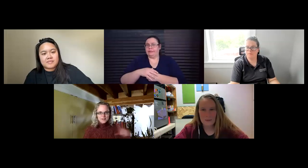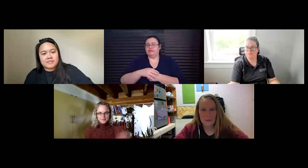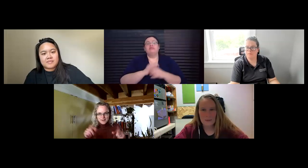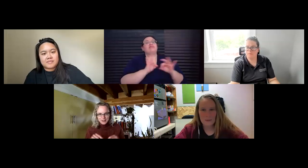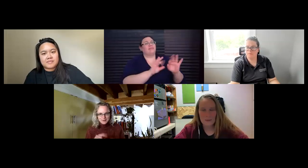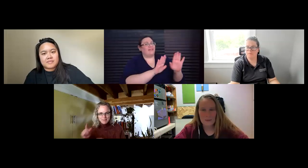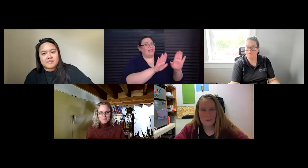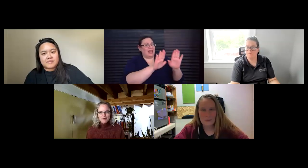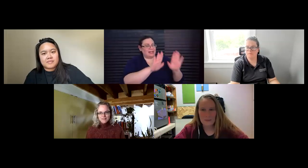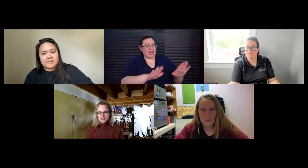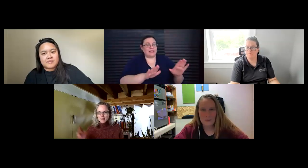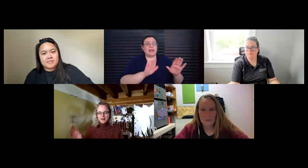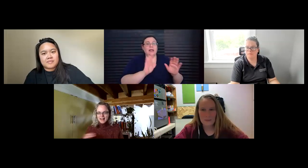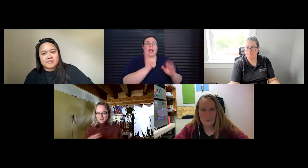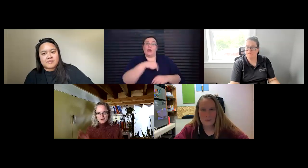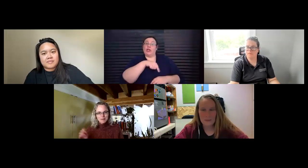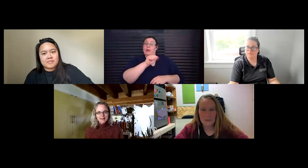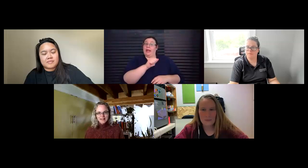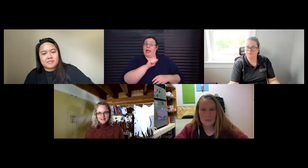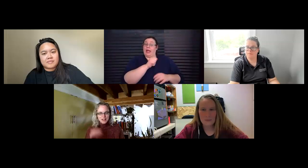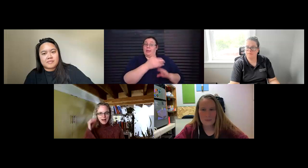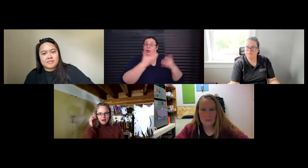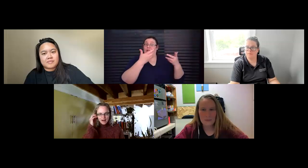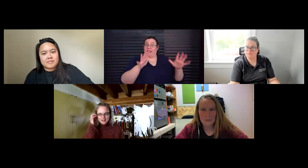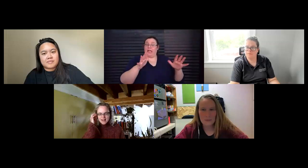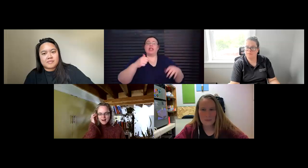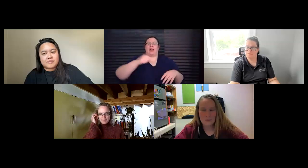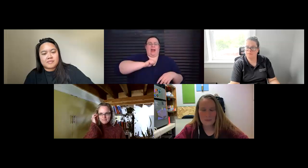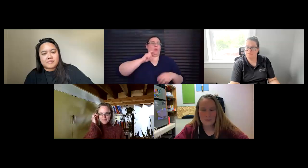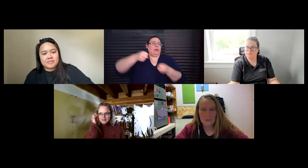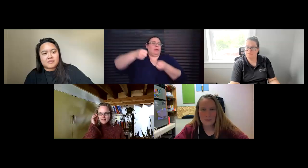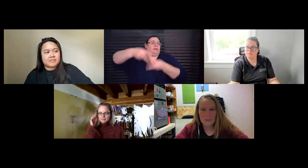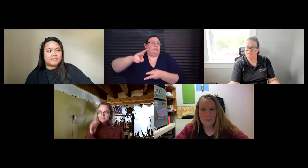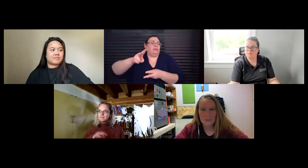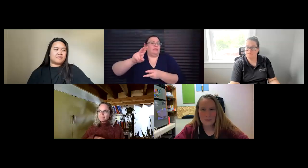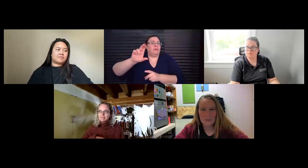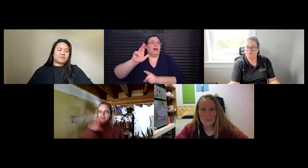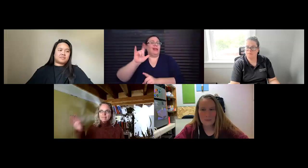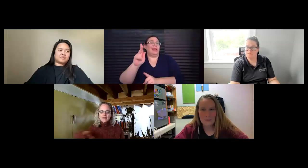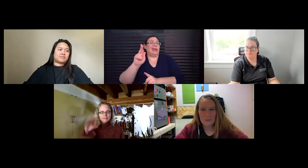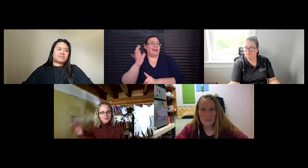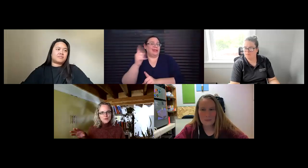When we are done with our Q&A before we finish up I can drop a link in the chat box, if folks